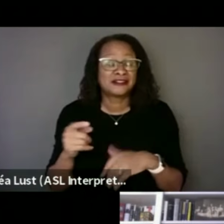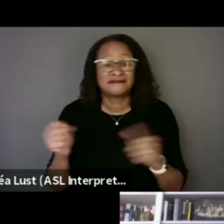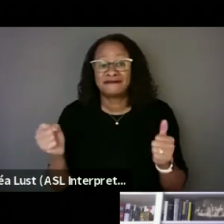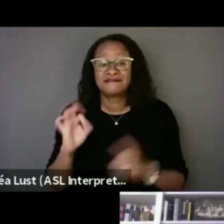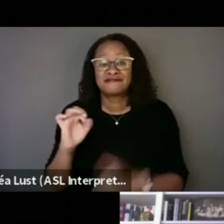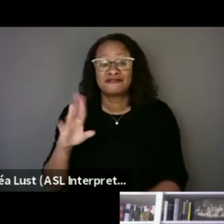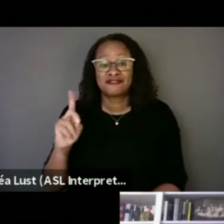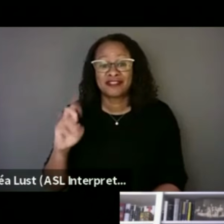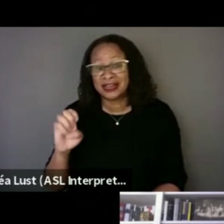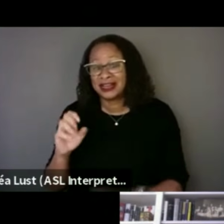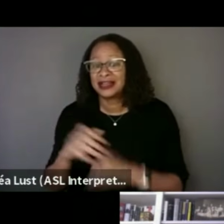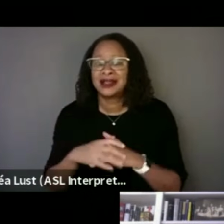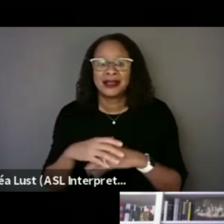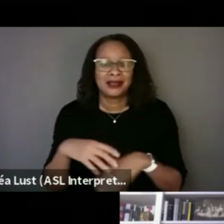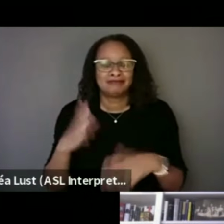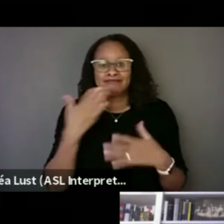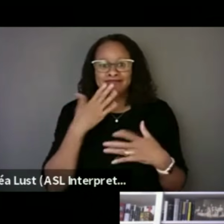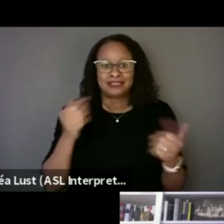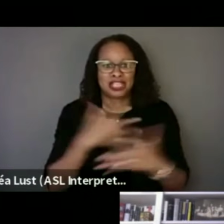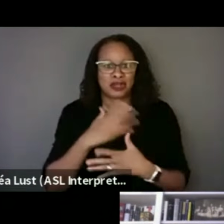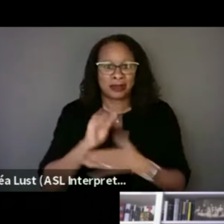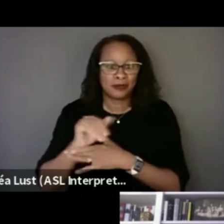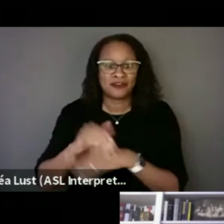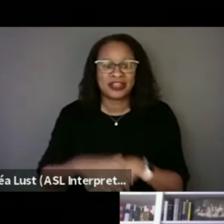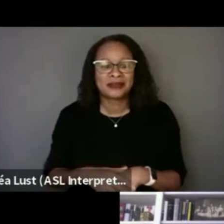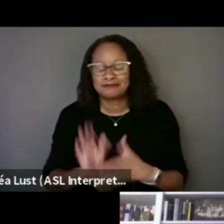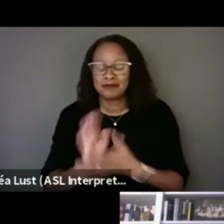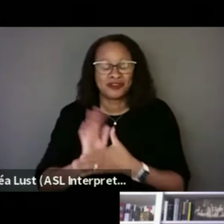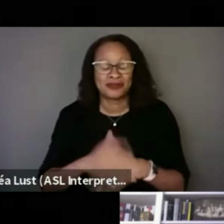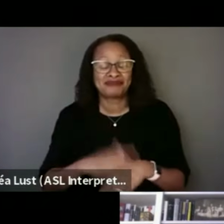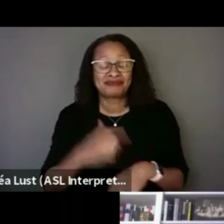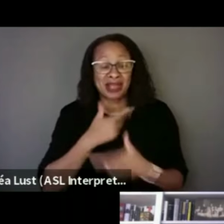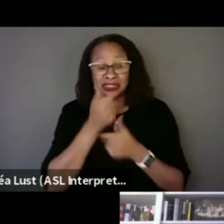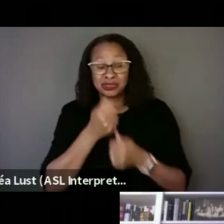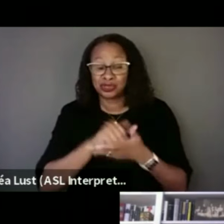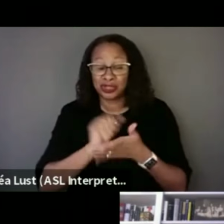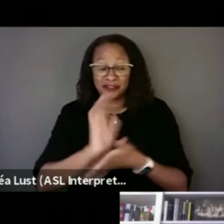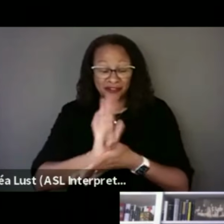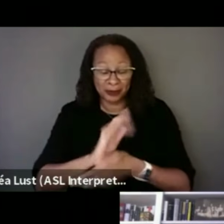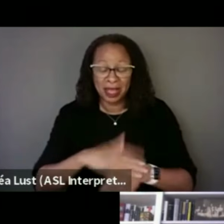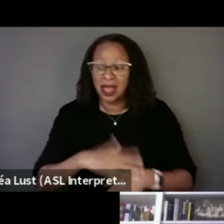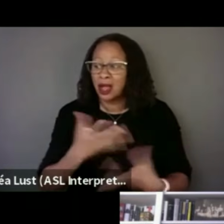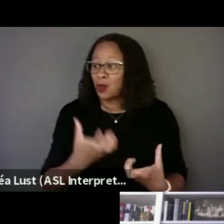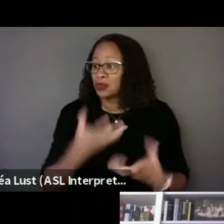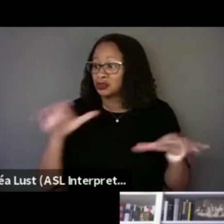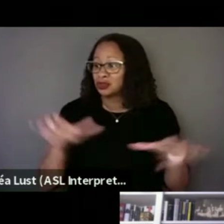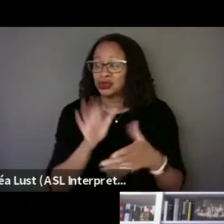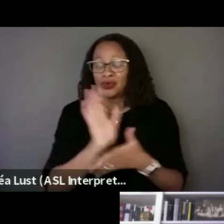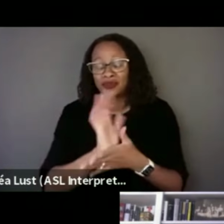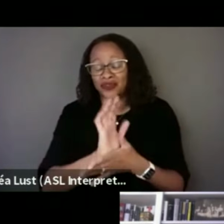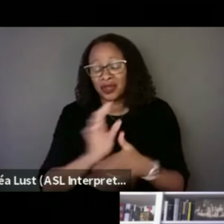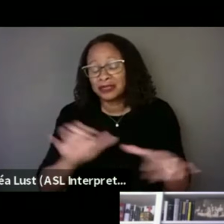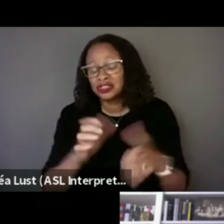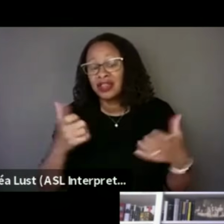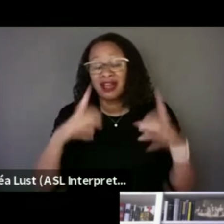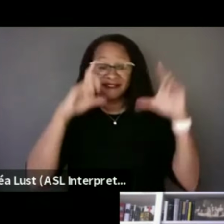in the Pribaltiyskaya Hotel. And I was interested in film. I wanted to do film. I had done a lot of photography and I had done